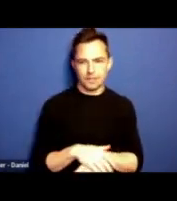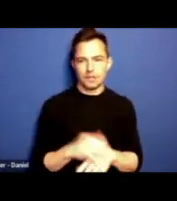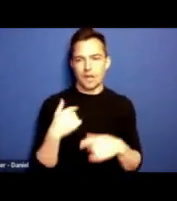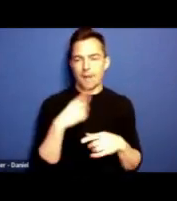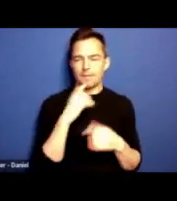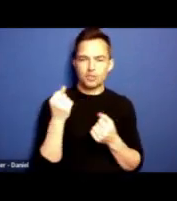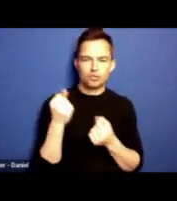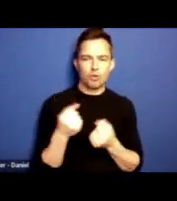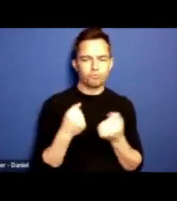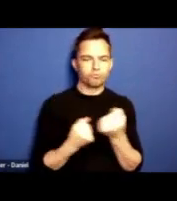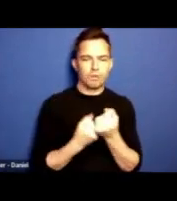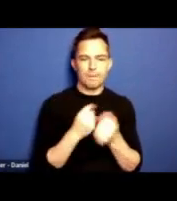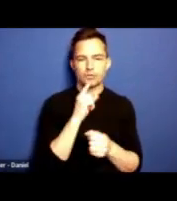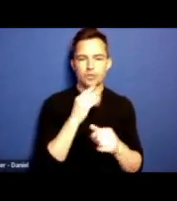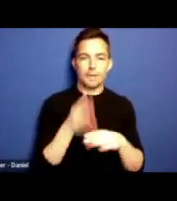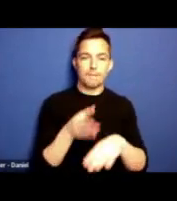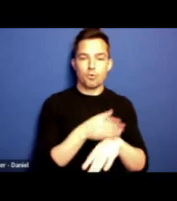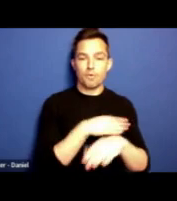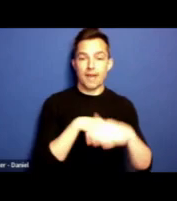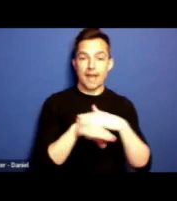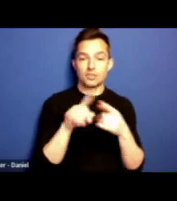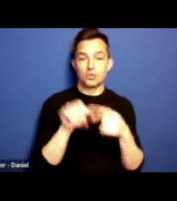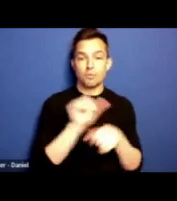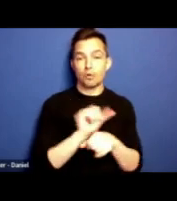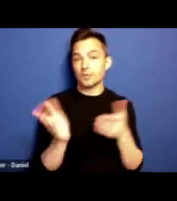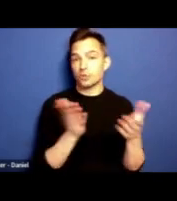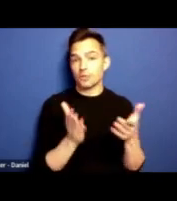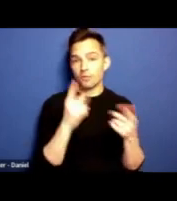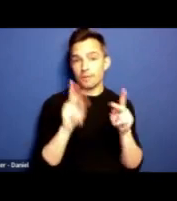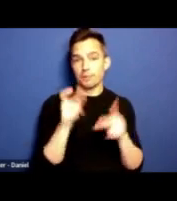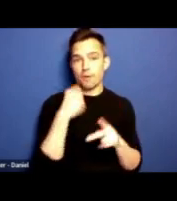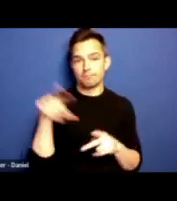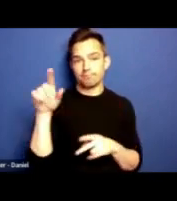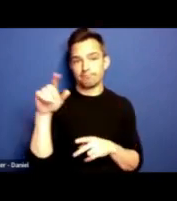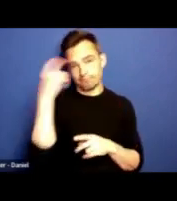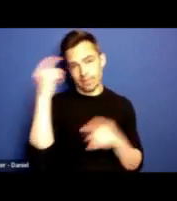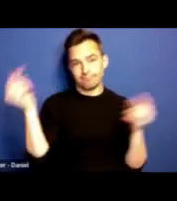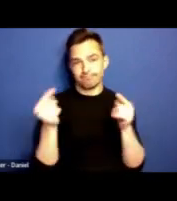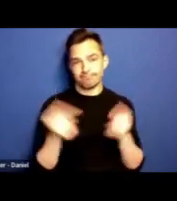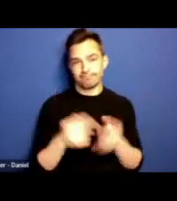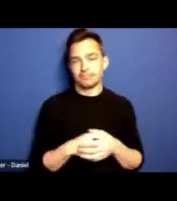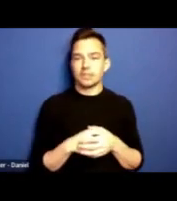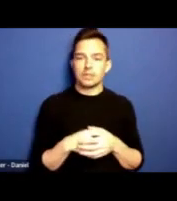there's improved access to employment services for people with brain injury. So we'll go on to the next slide, please.